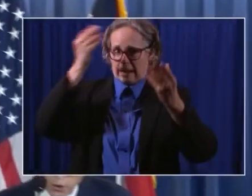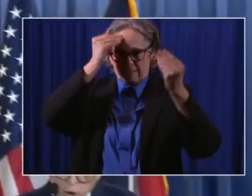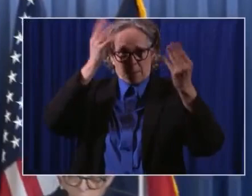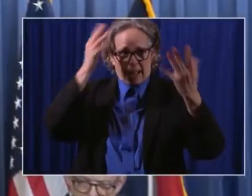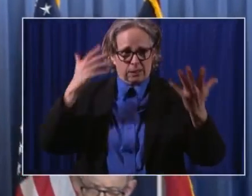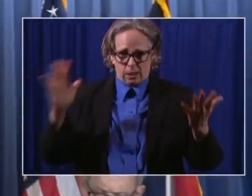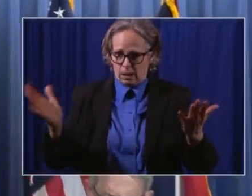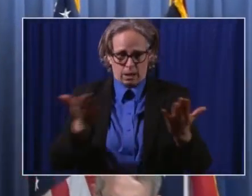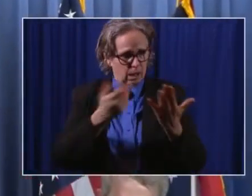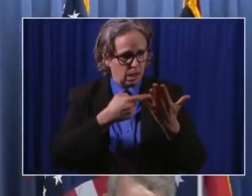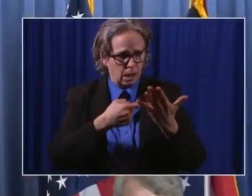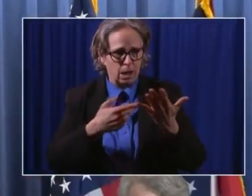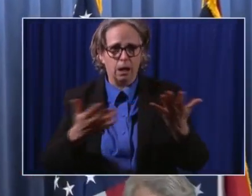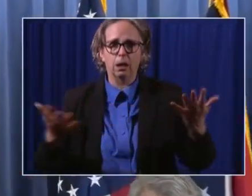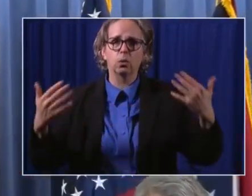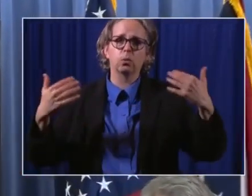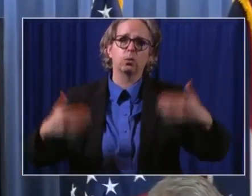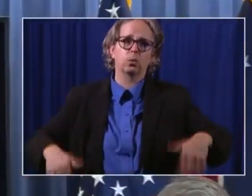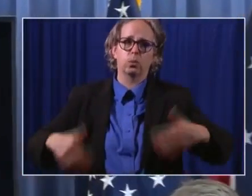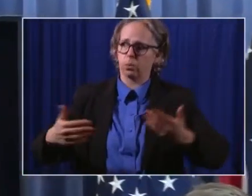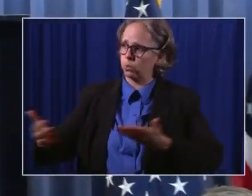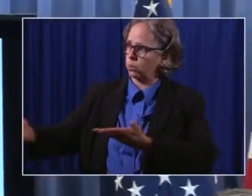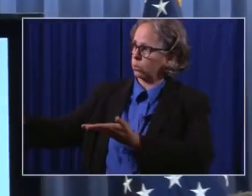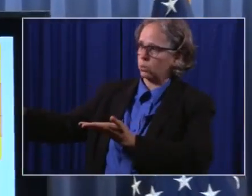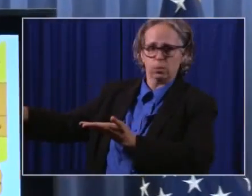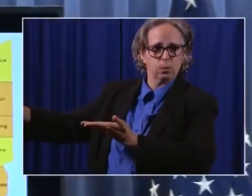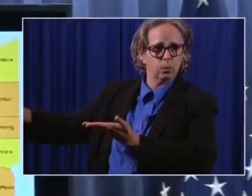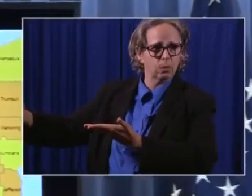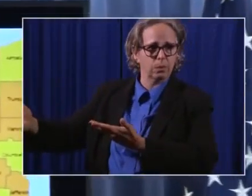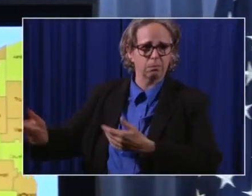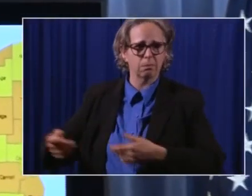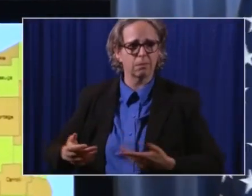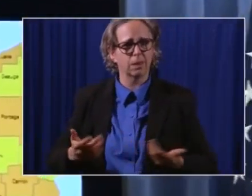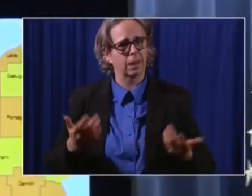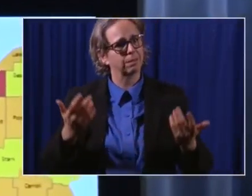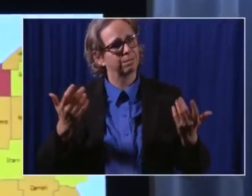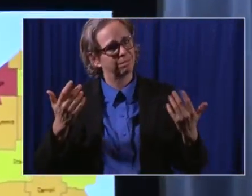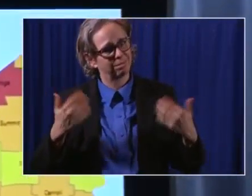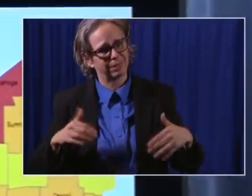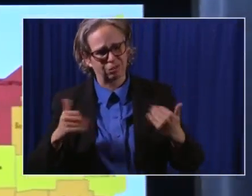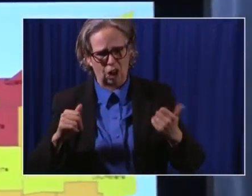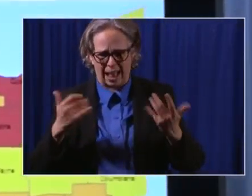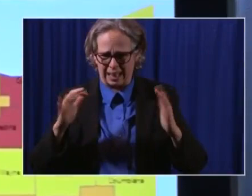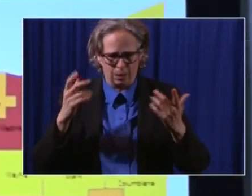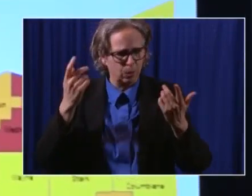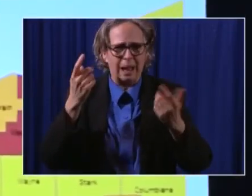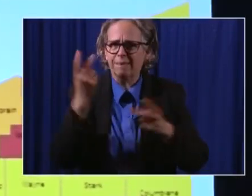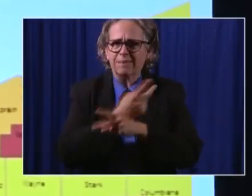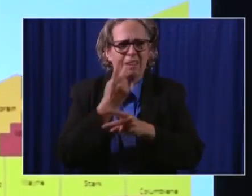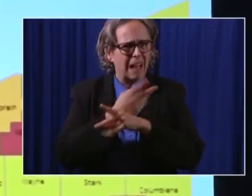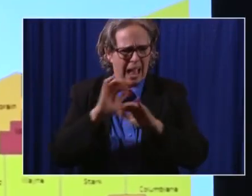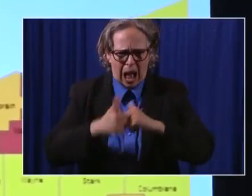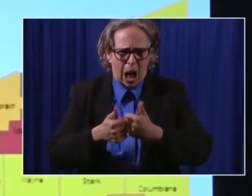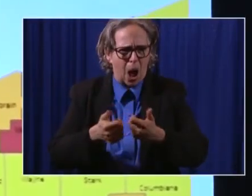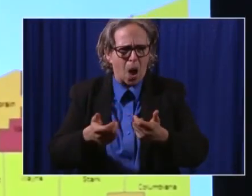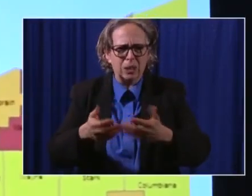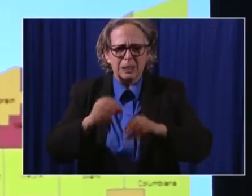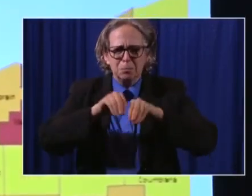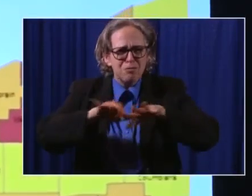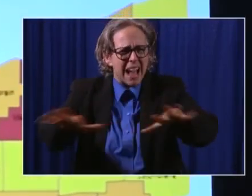HOVERING VERY CLOSE TO THIS. THINK WHAT THIS TELLS US IS THAT OVERALL, THE MEASURES THAT WE HAVE BEEN FOCUSING ON TO